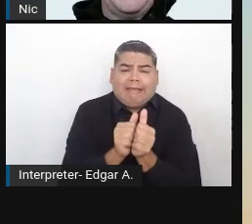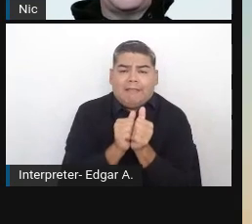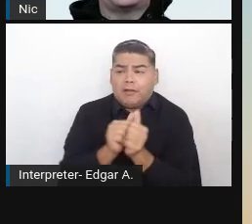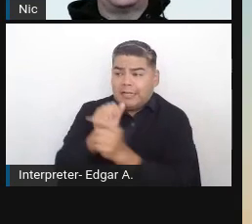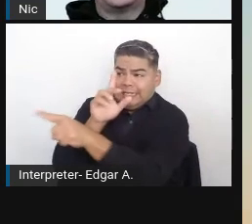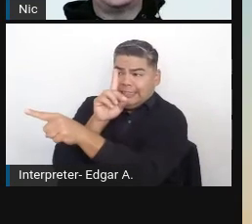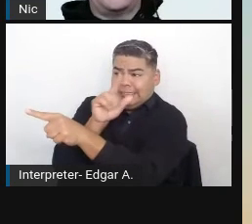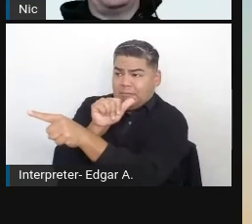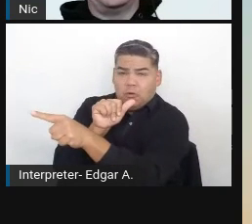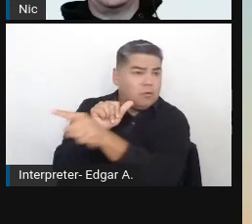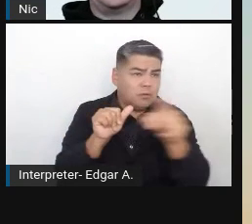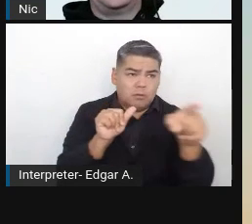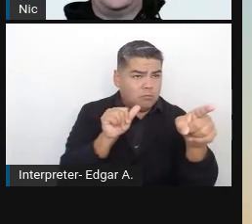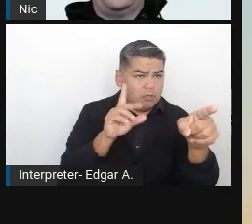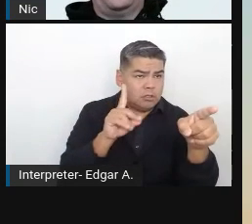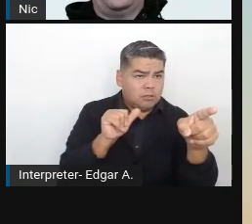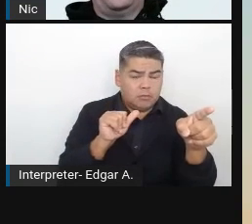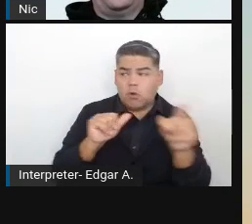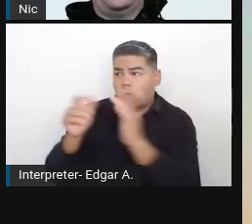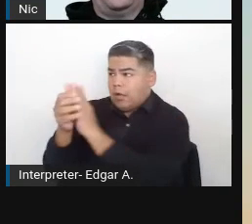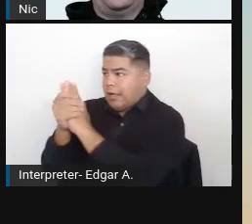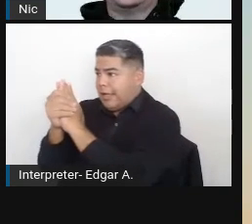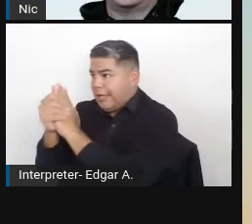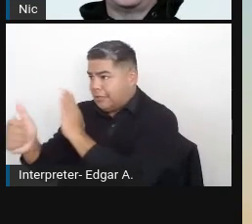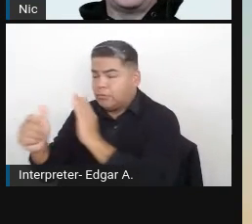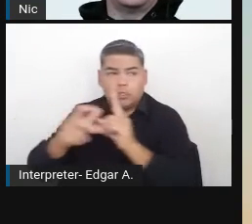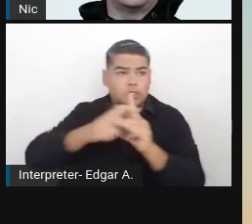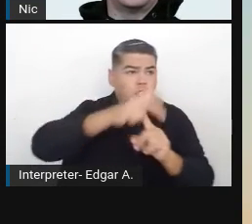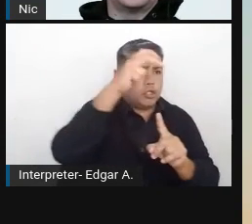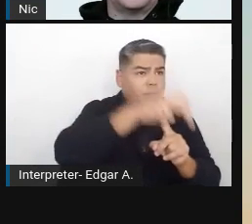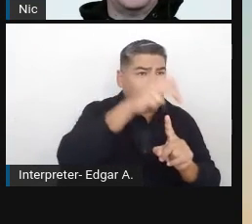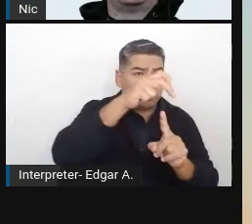experts and champions, organization leaders and line workers,